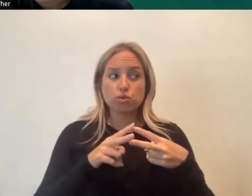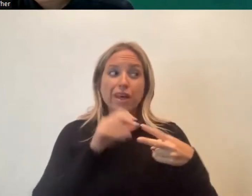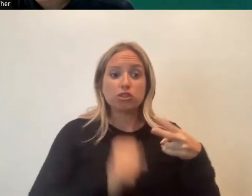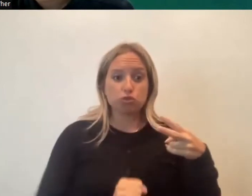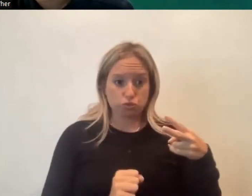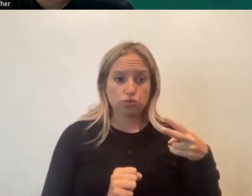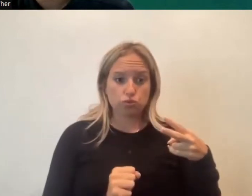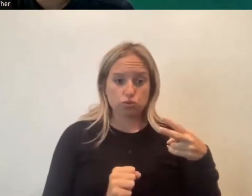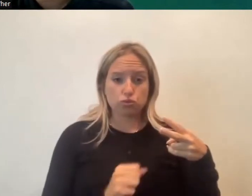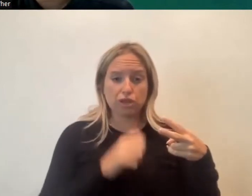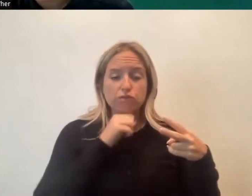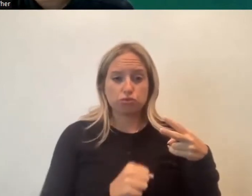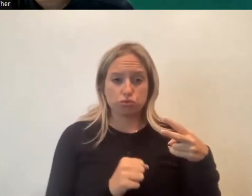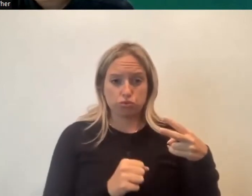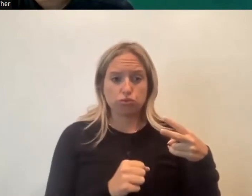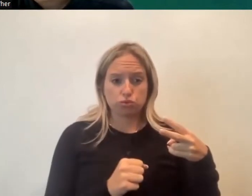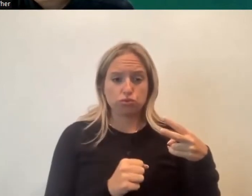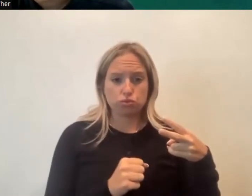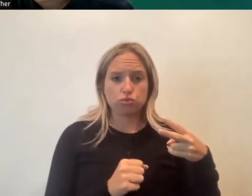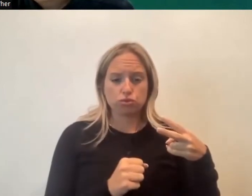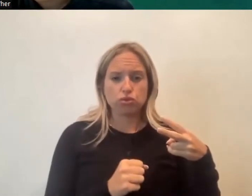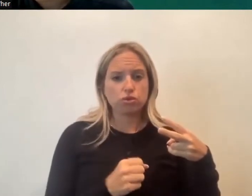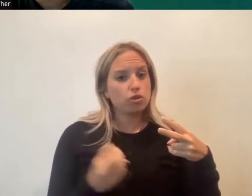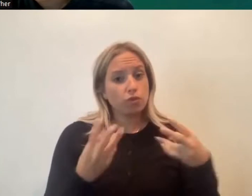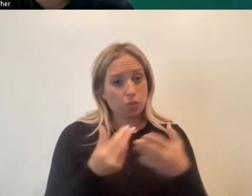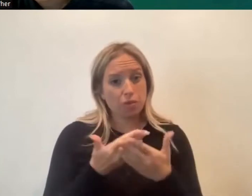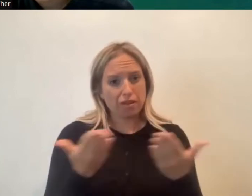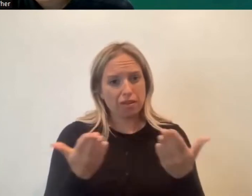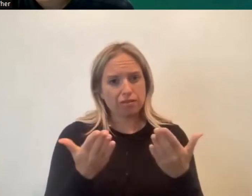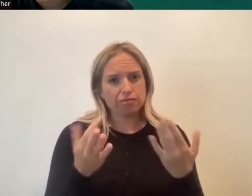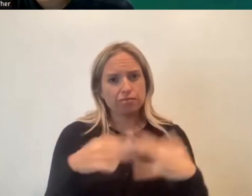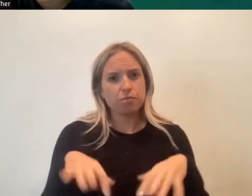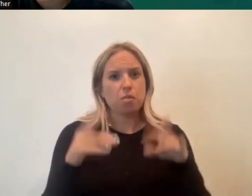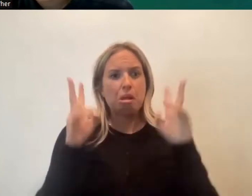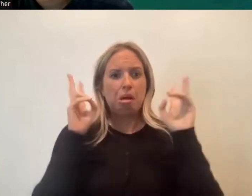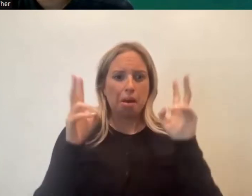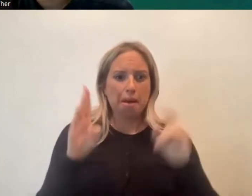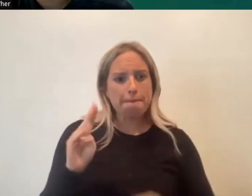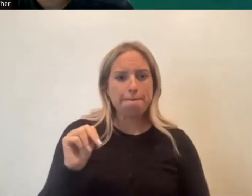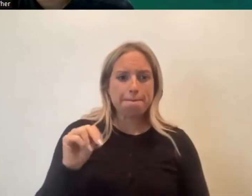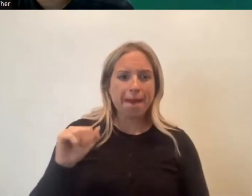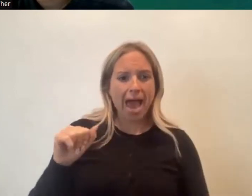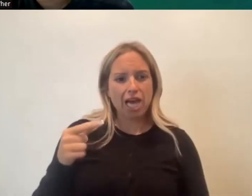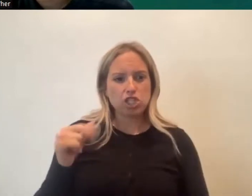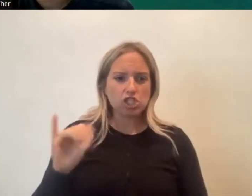They're a couple important I call them magic birth dates in a disability claim.